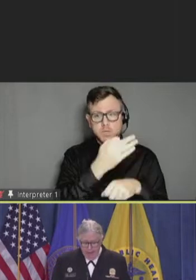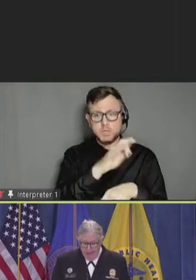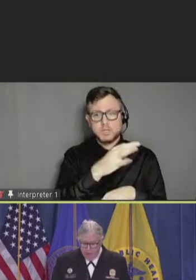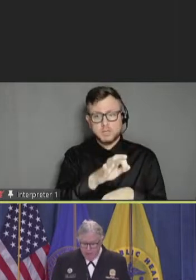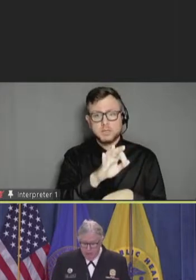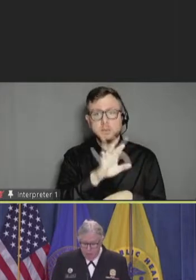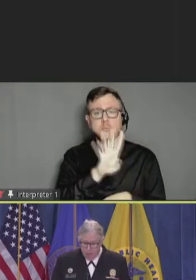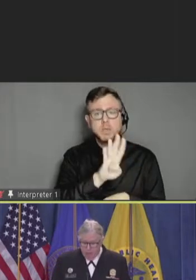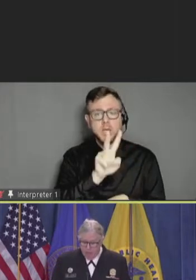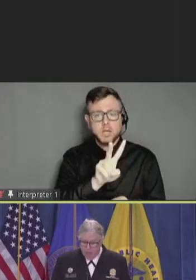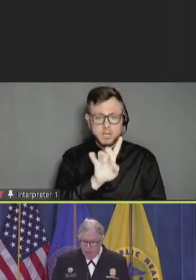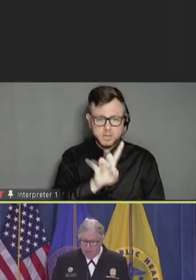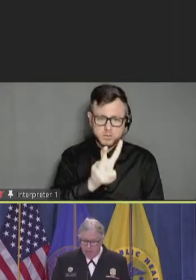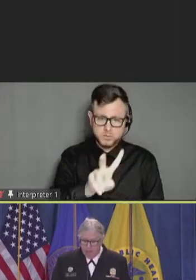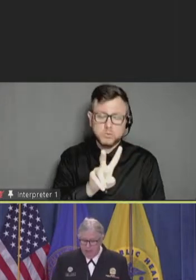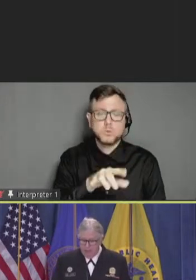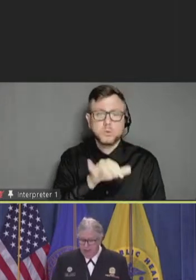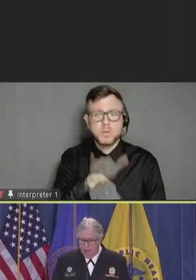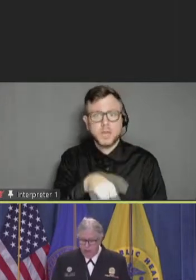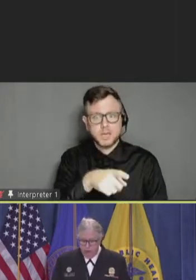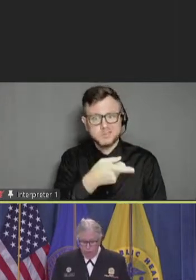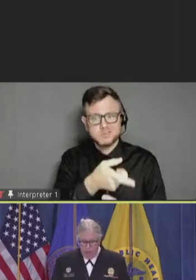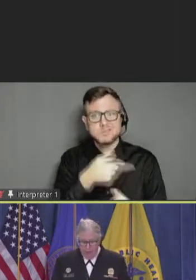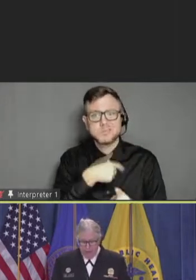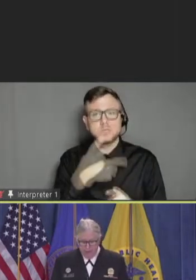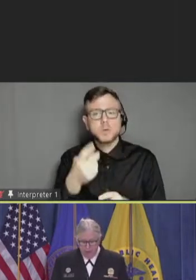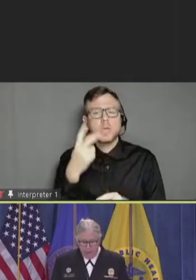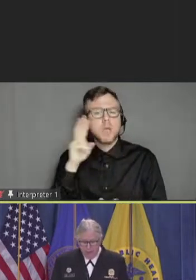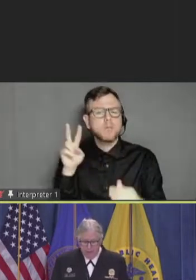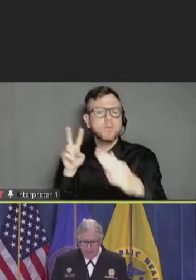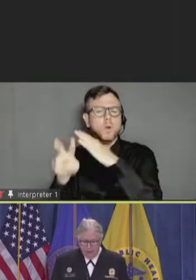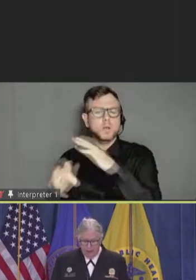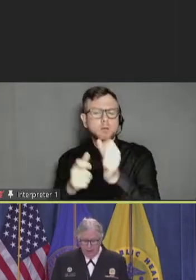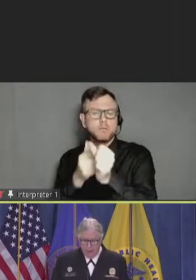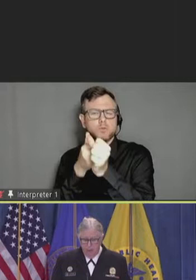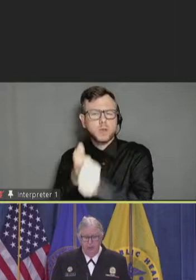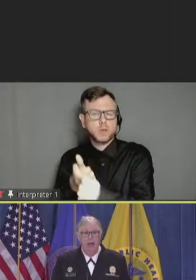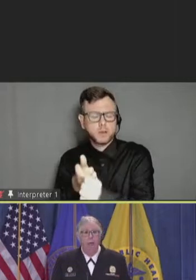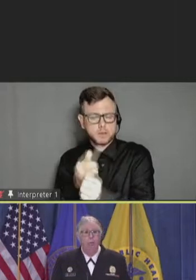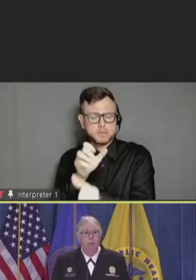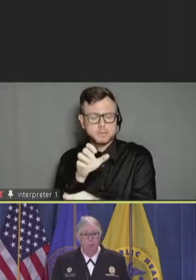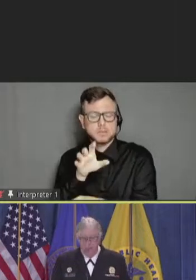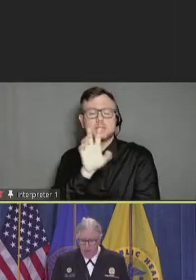And as in previous years, the CDC issues forecasts and tracking data that help public health